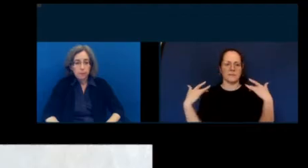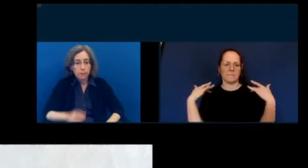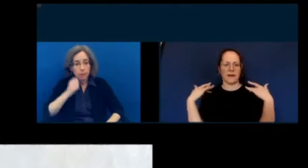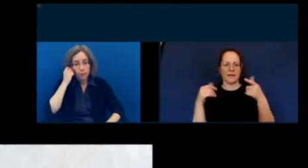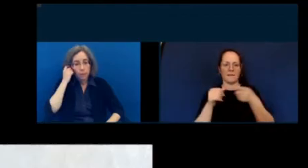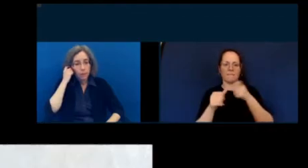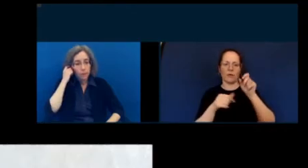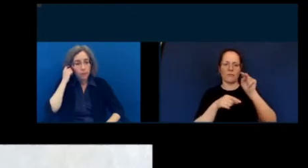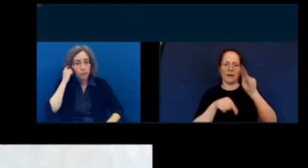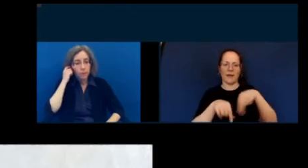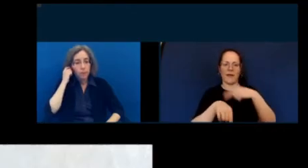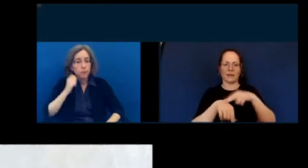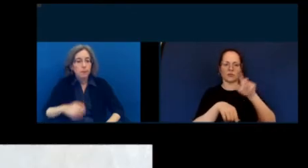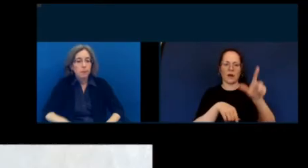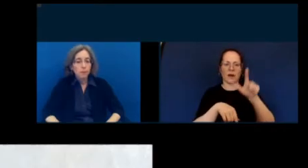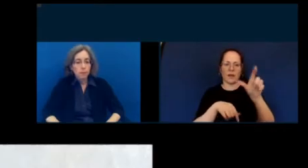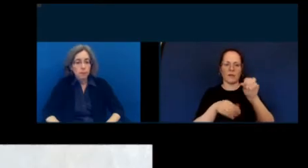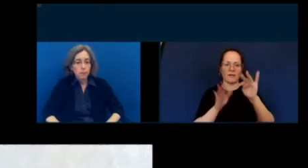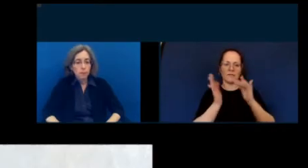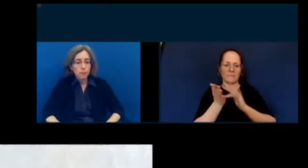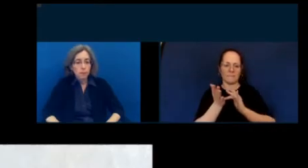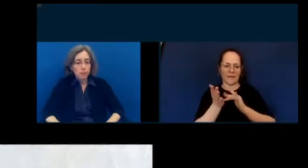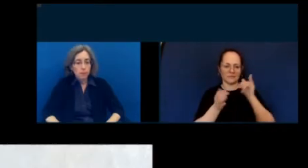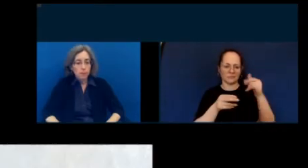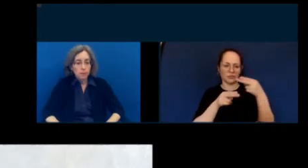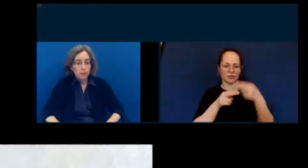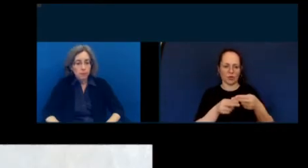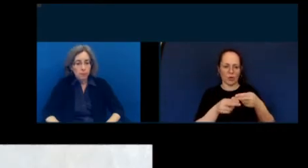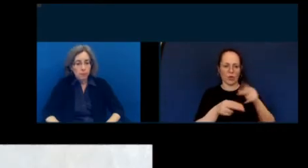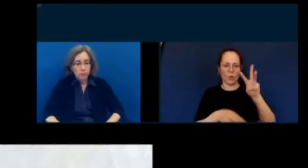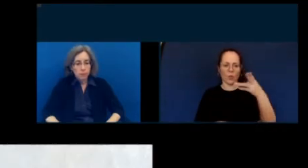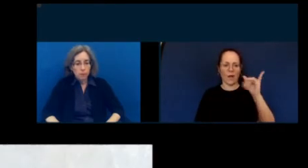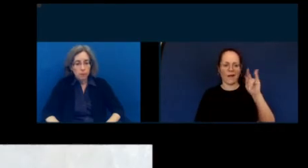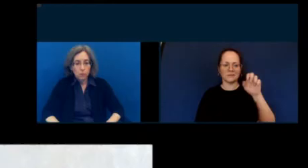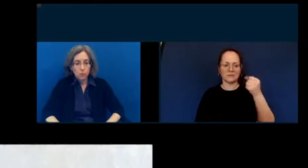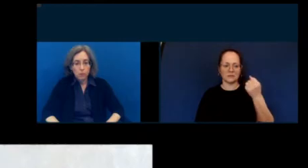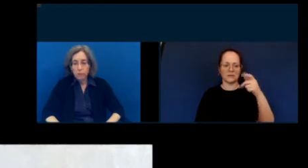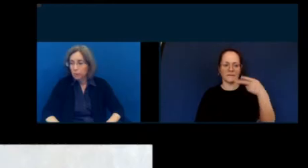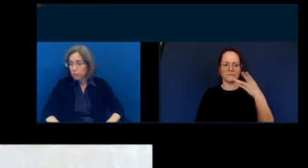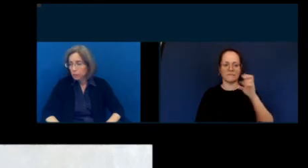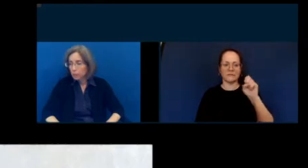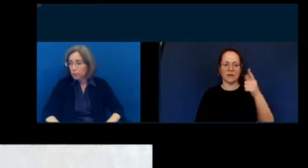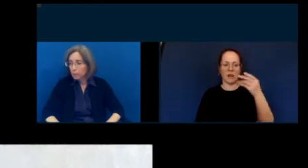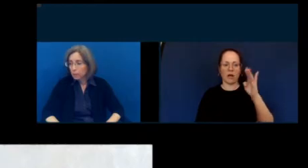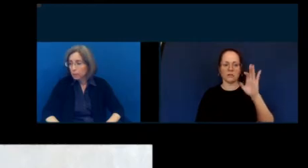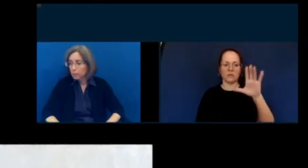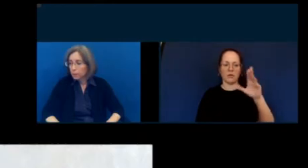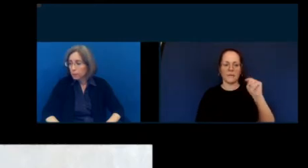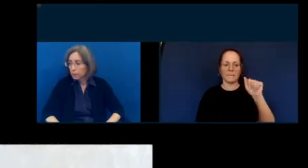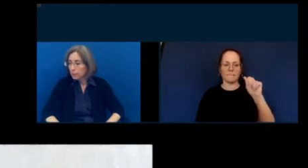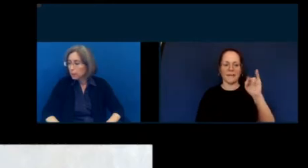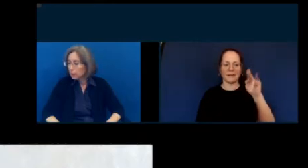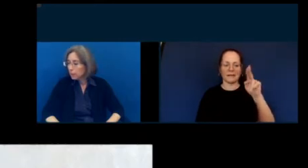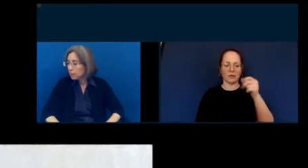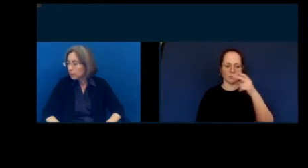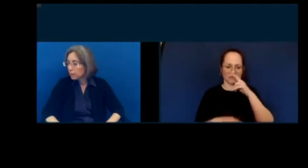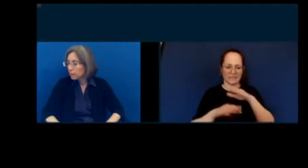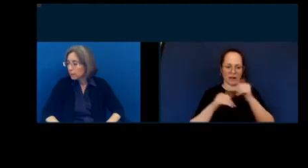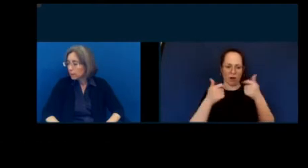PHYSIOLOGICAL MANIKIN. CAN YOU SEE BY THE CHAIR ON THE RIGHT HOW BIG IT IS.